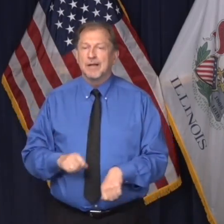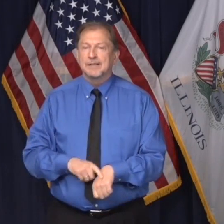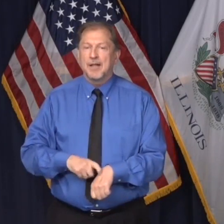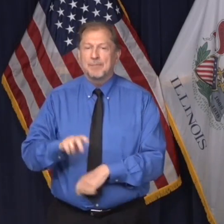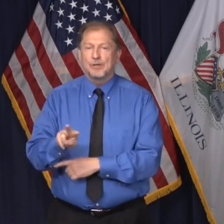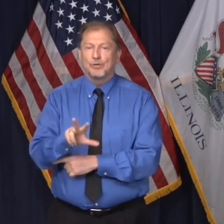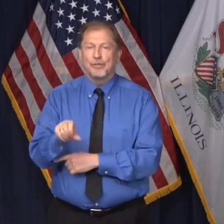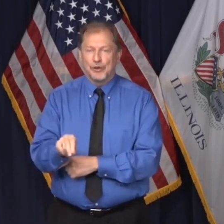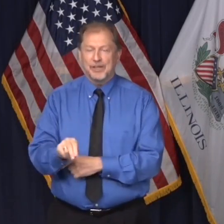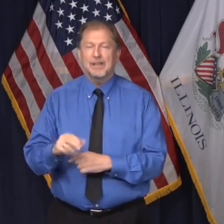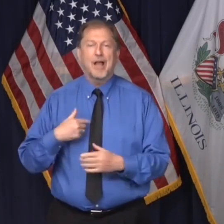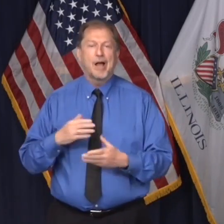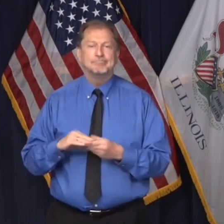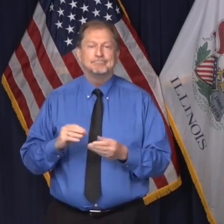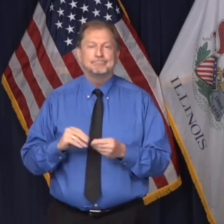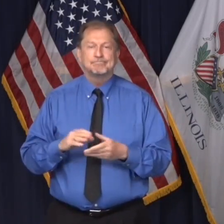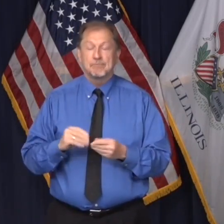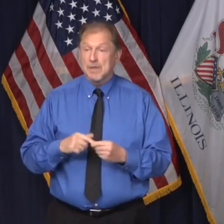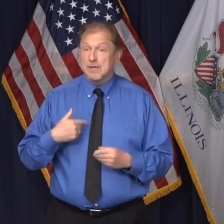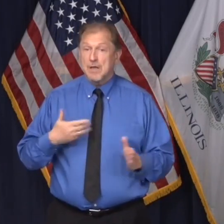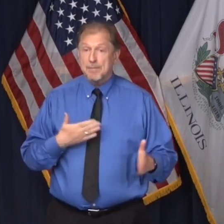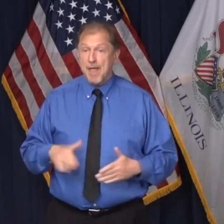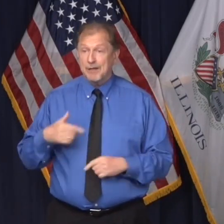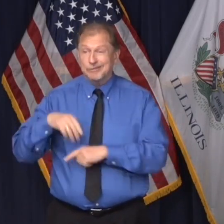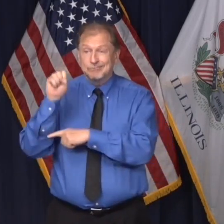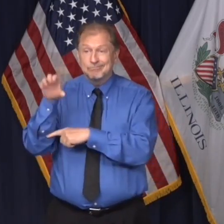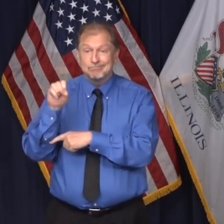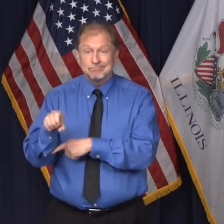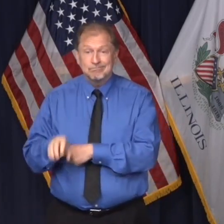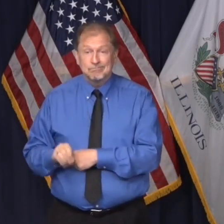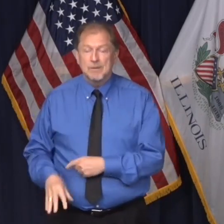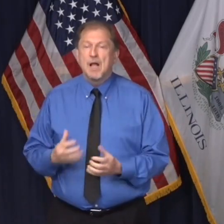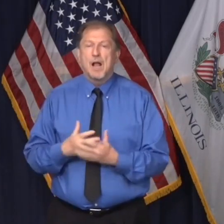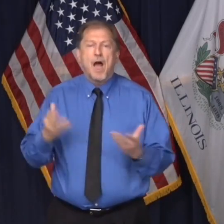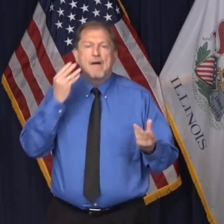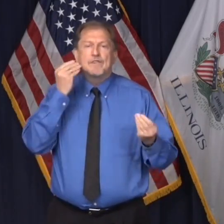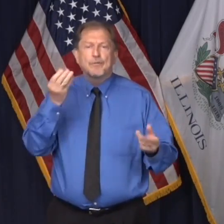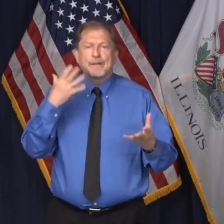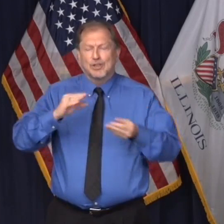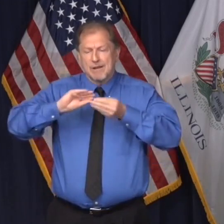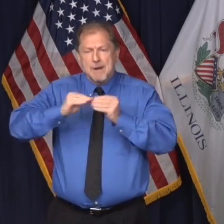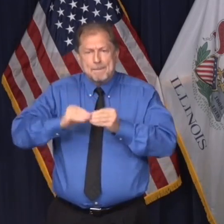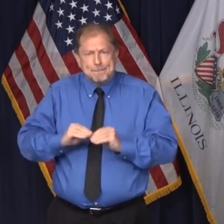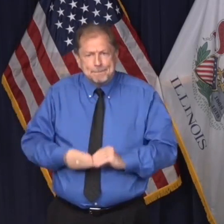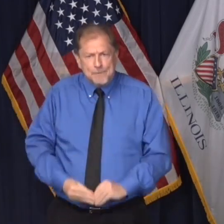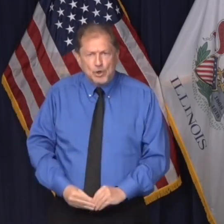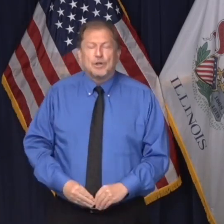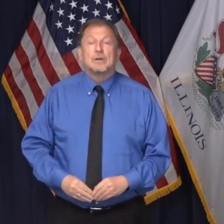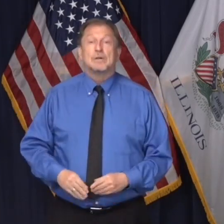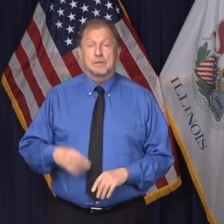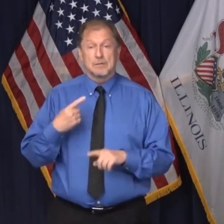Governor Pritzker: GOOD AFTERNOON, EVERYONE, AND WELCOME BACK FOR OUR DAILY BRIEFING.